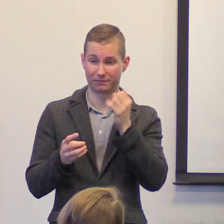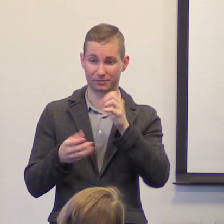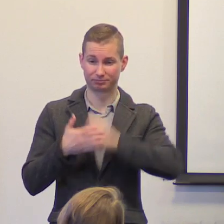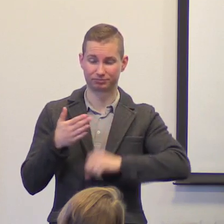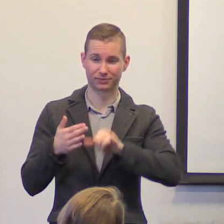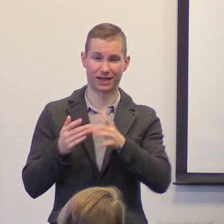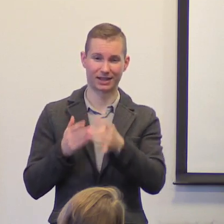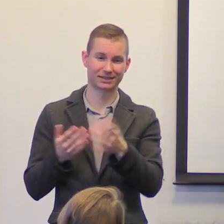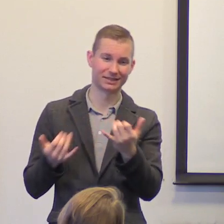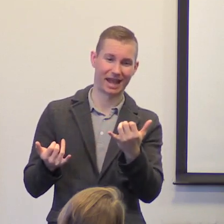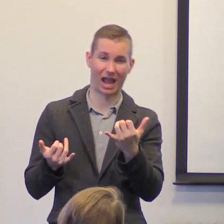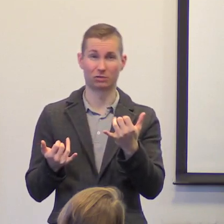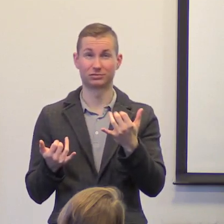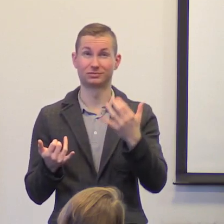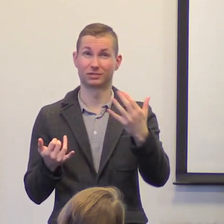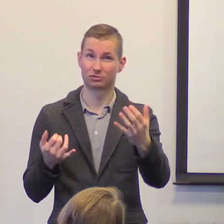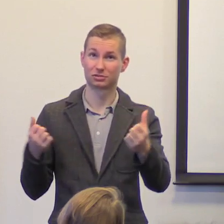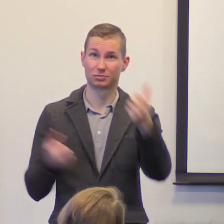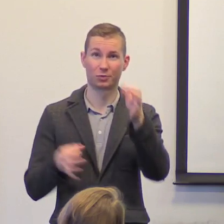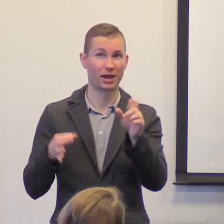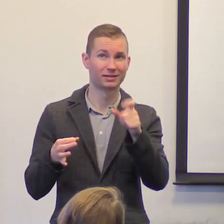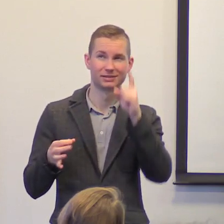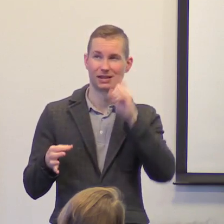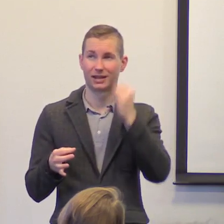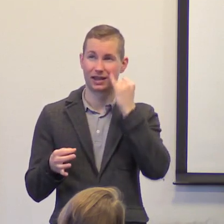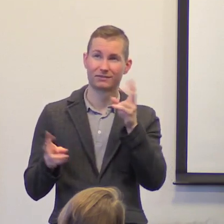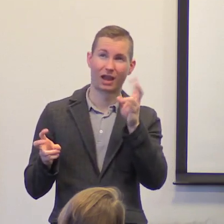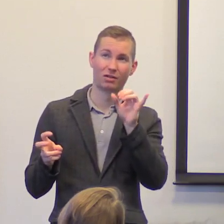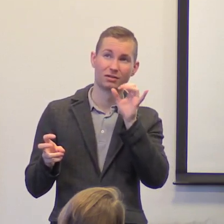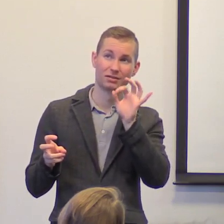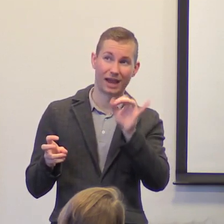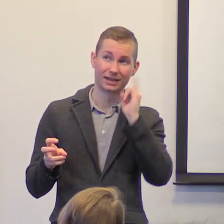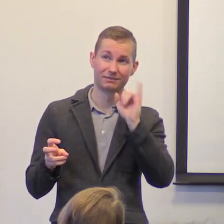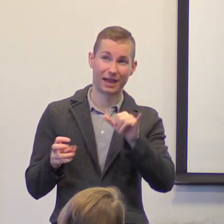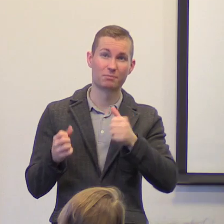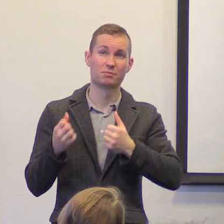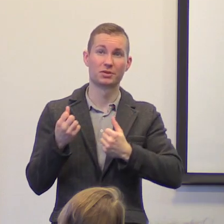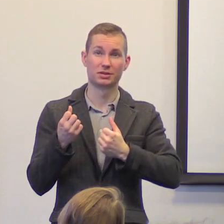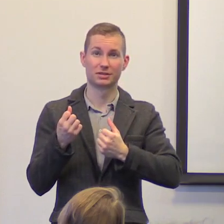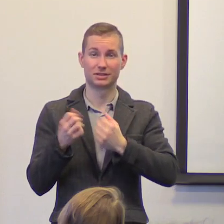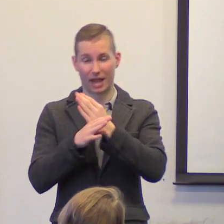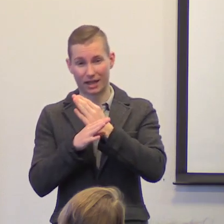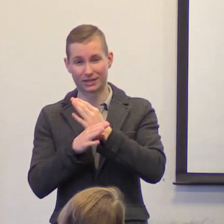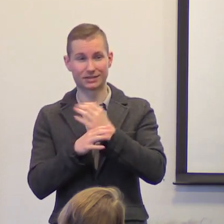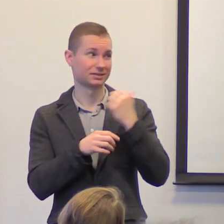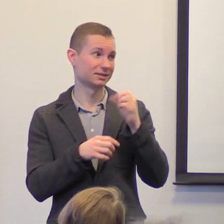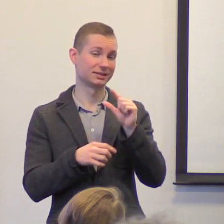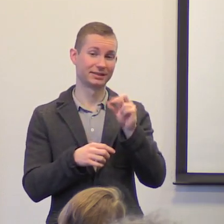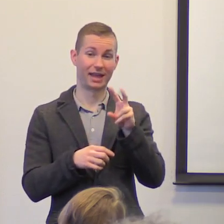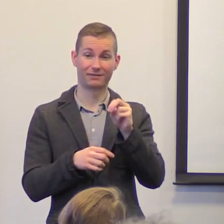Now, they're going to have to decide eventually whether Title IX actually protects Gavin Grimm for whether he has any constitutional rights.